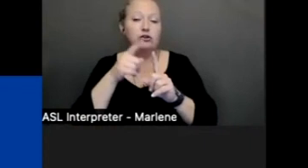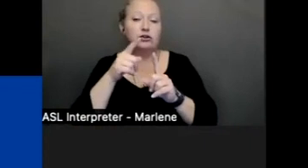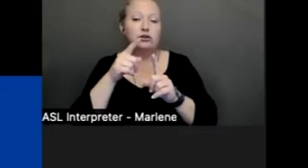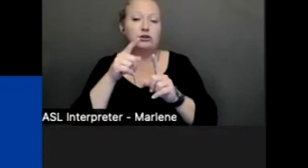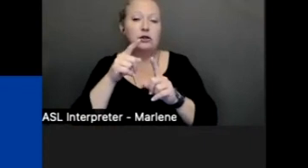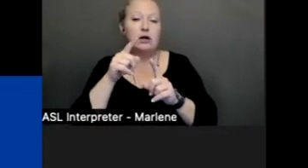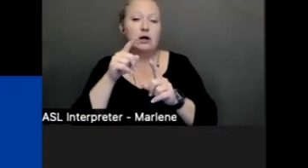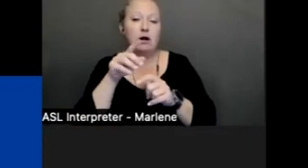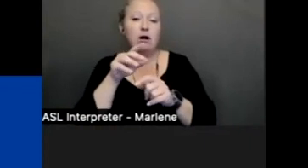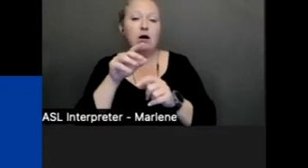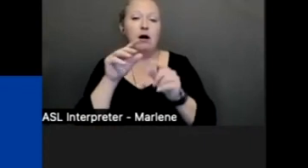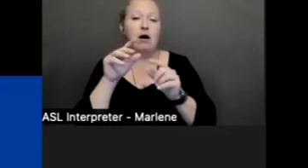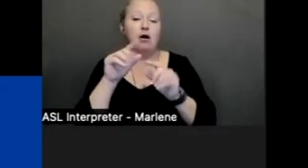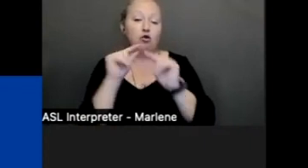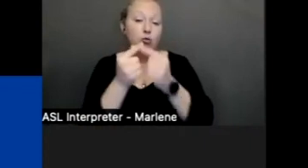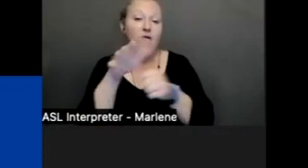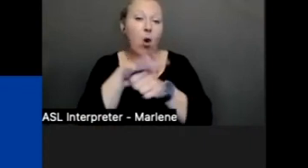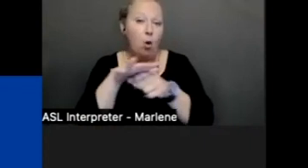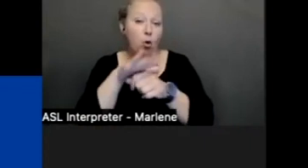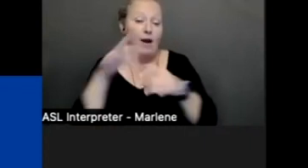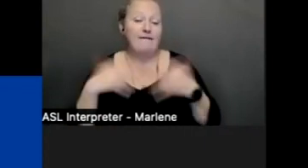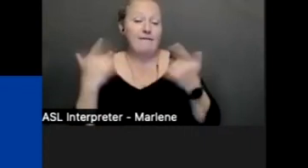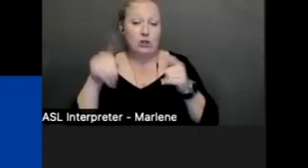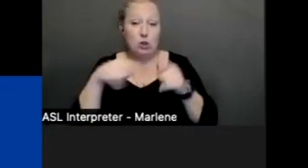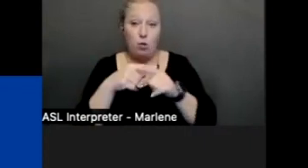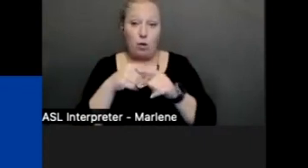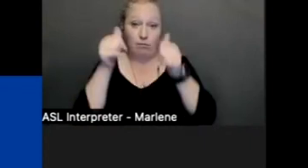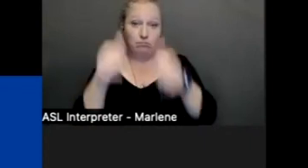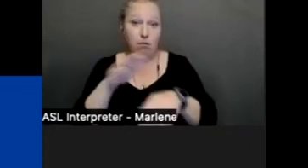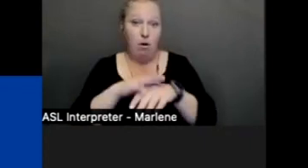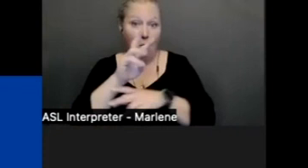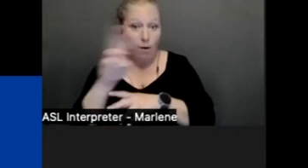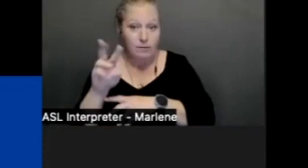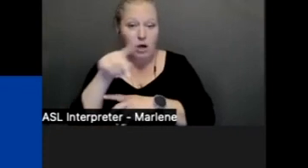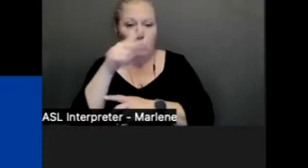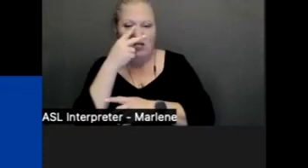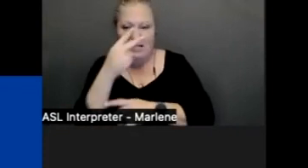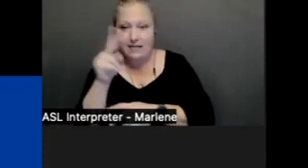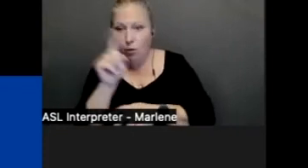So once those go up on our website we would love for you to find one that is in your area and and